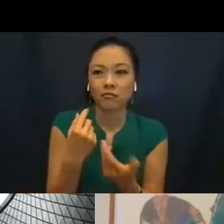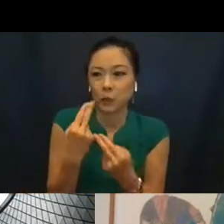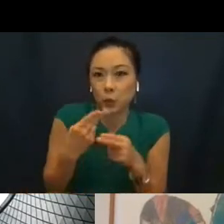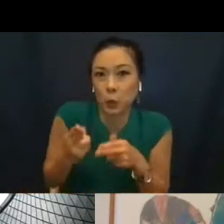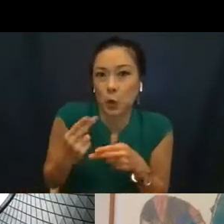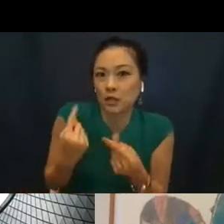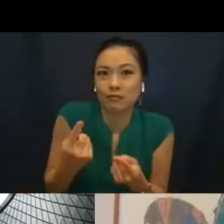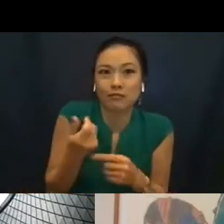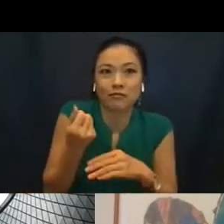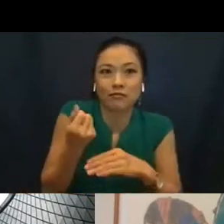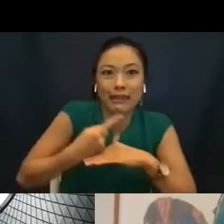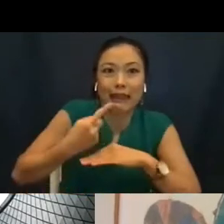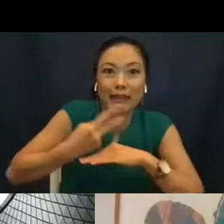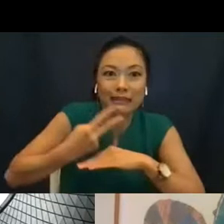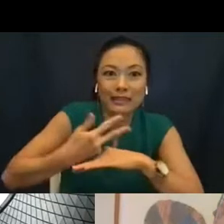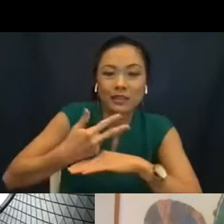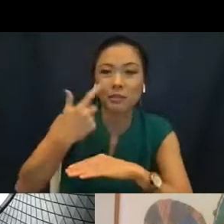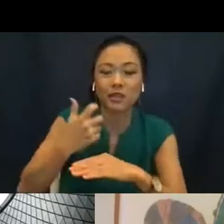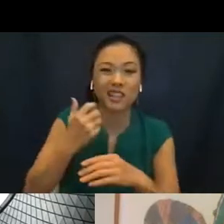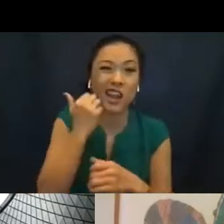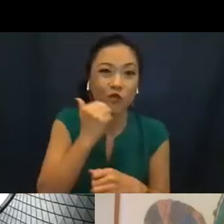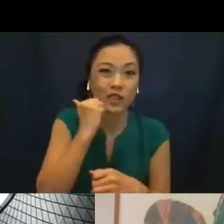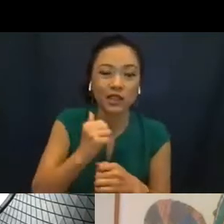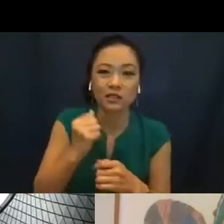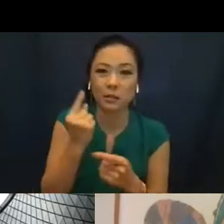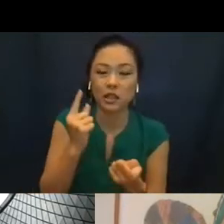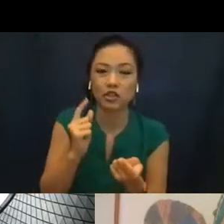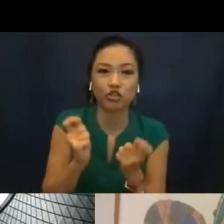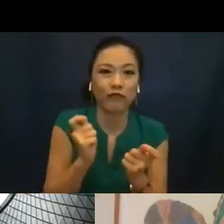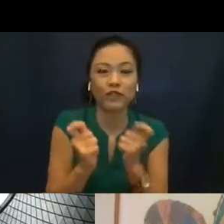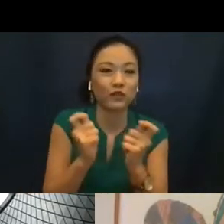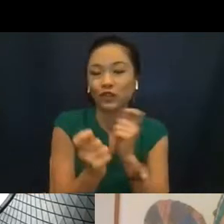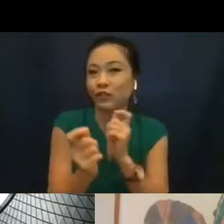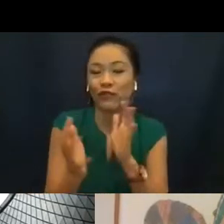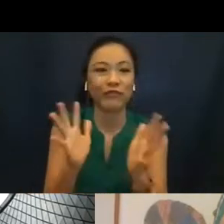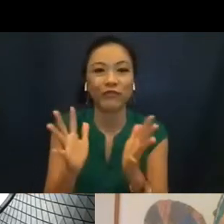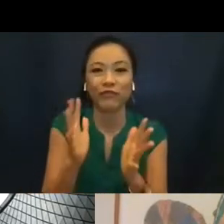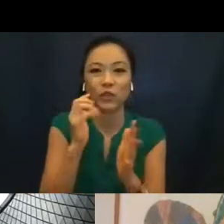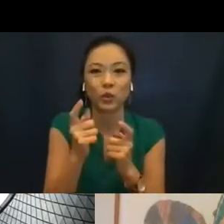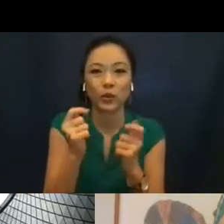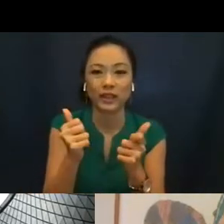I do think I will start with the acknowledgment that it has felt to me like